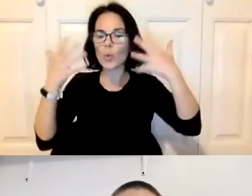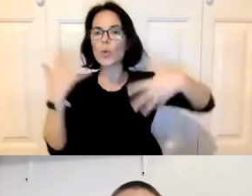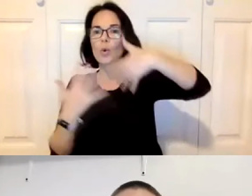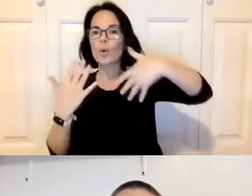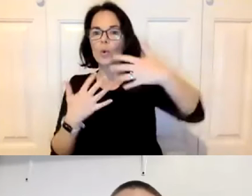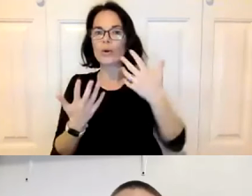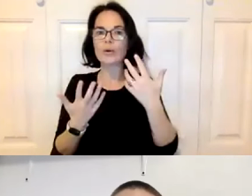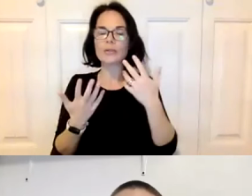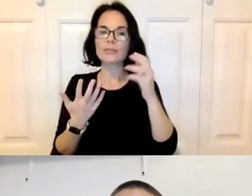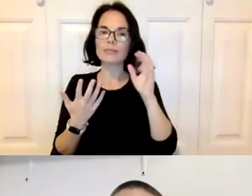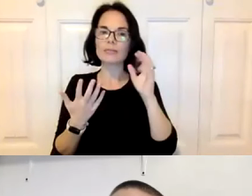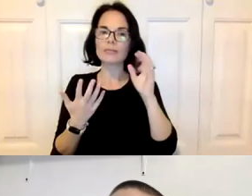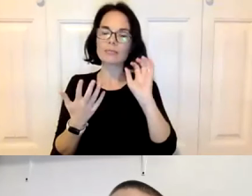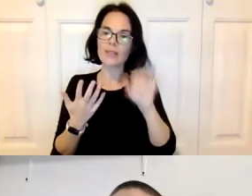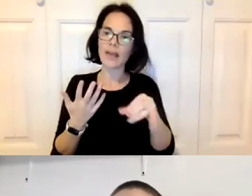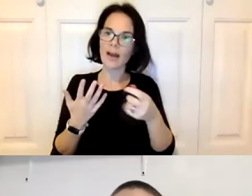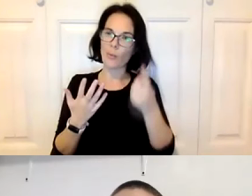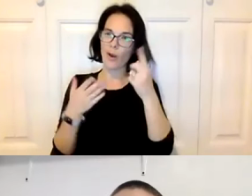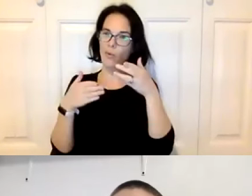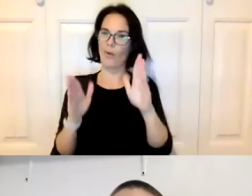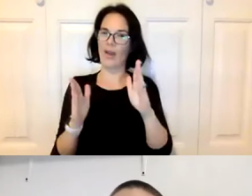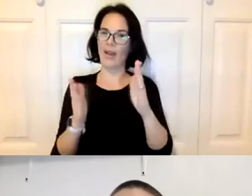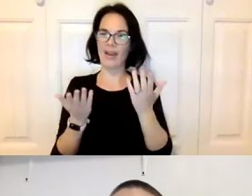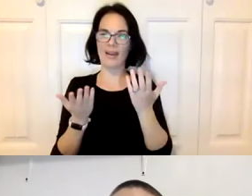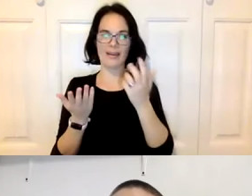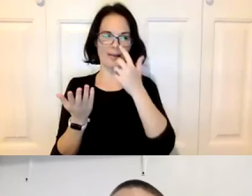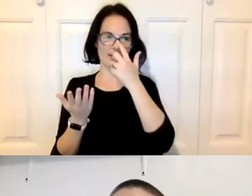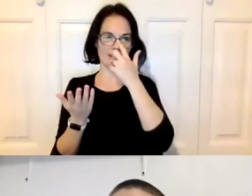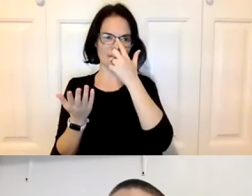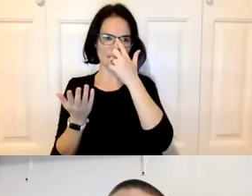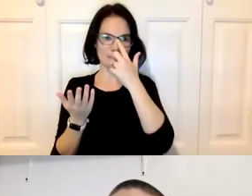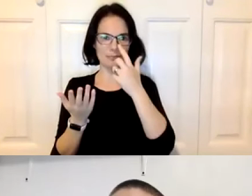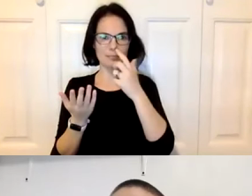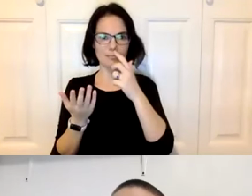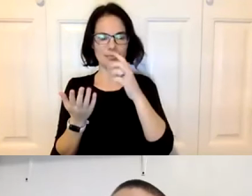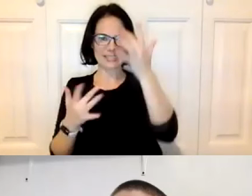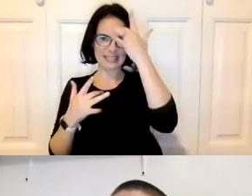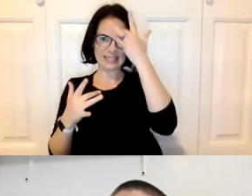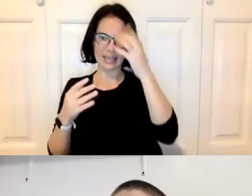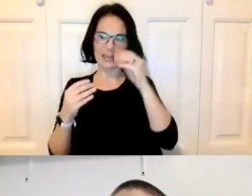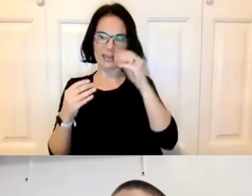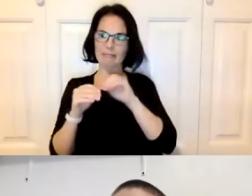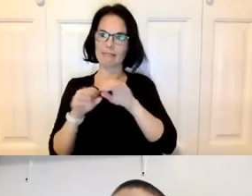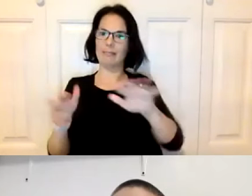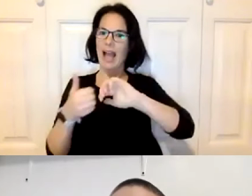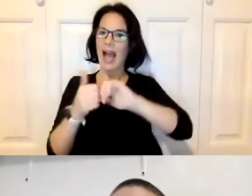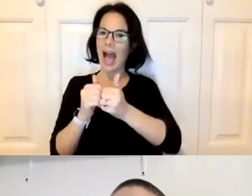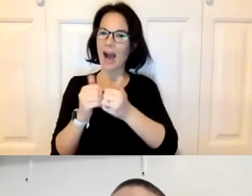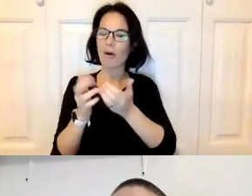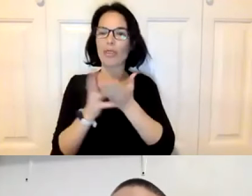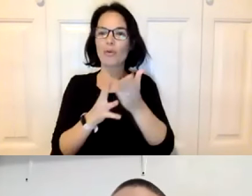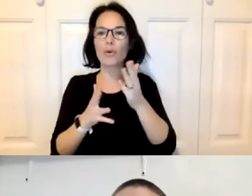That is one of the ways that the virus passes: through respiratory droplets. Coughing, sneezing,